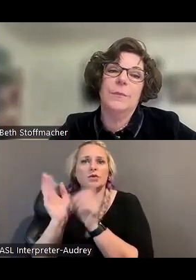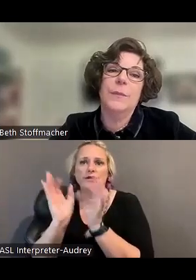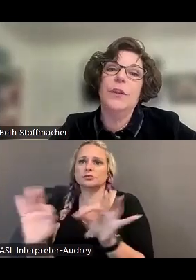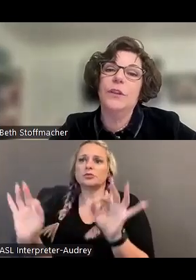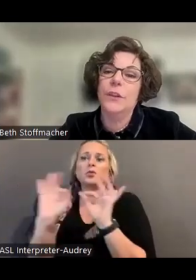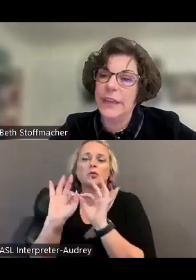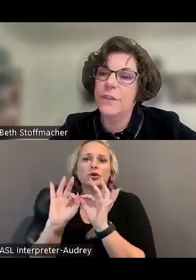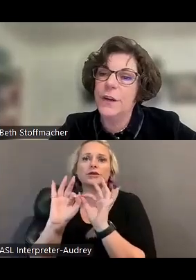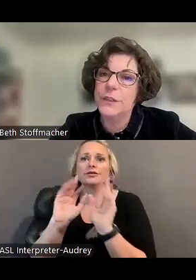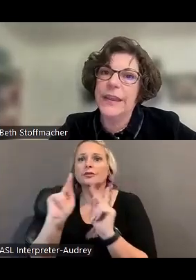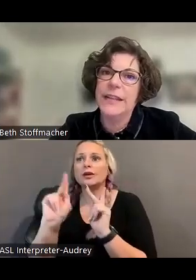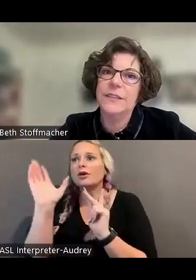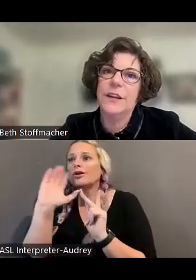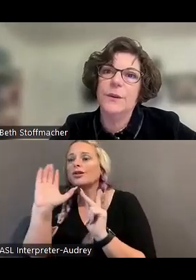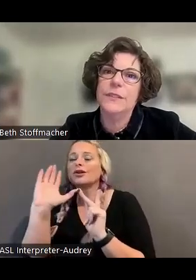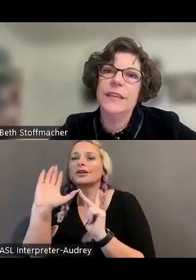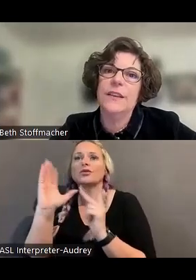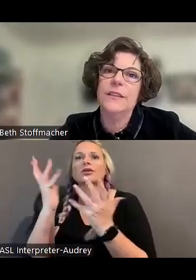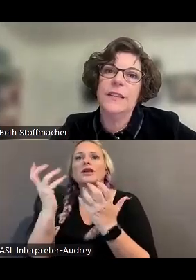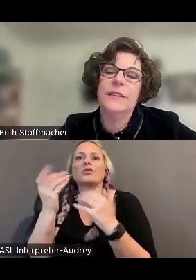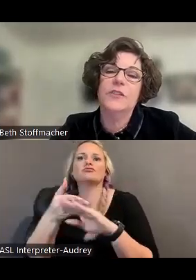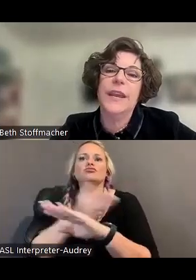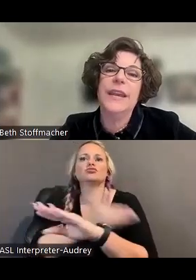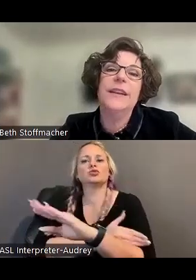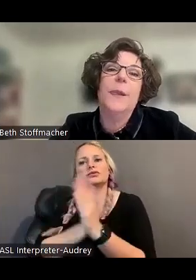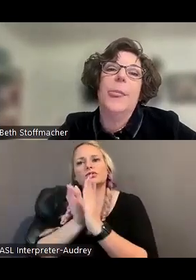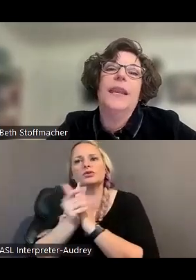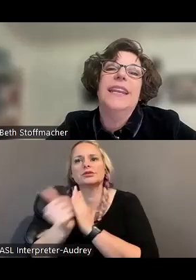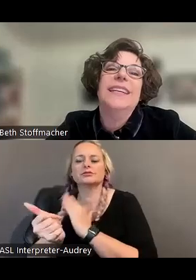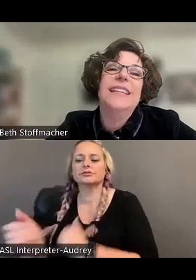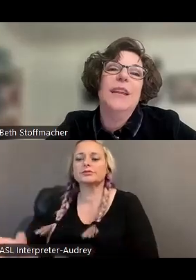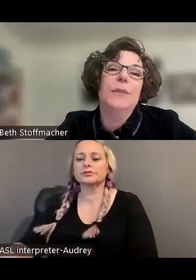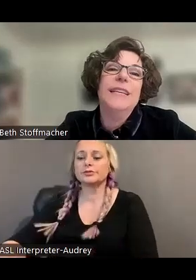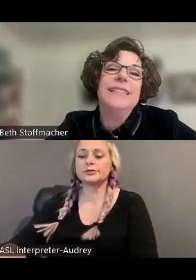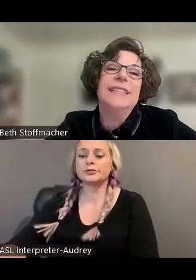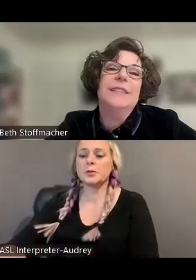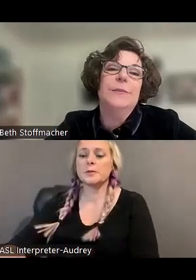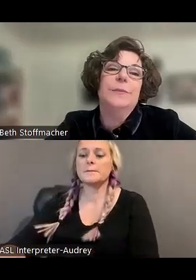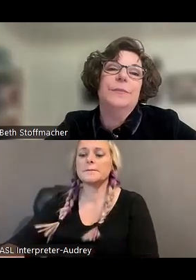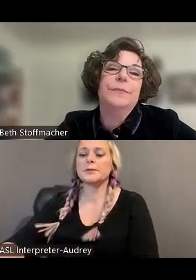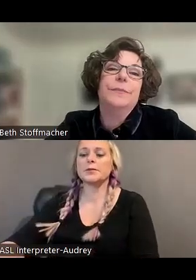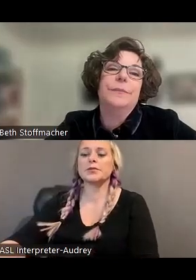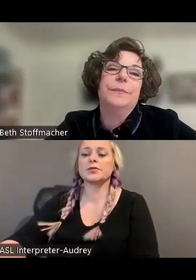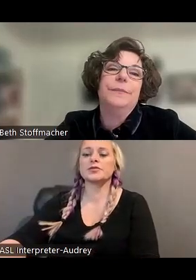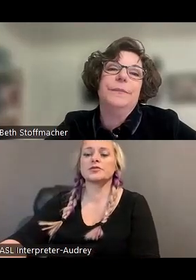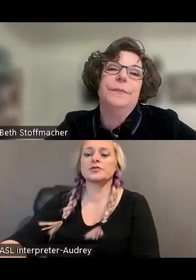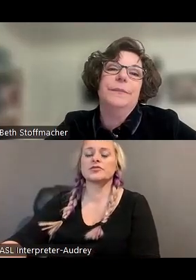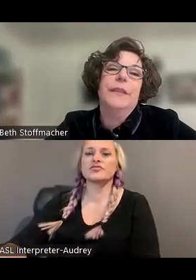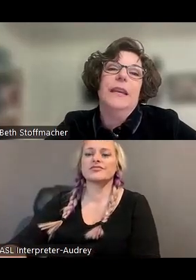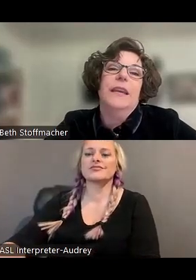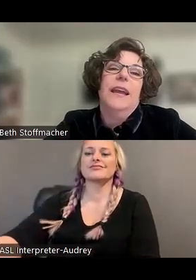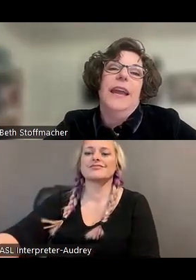people are looking forward to enhance their own skills and trade. Next slide, please.